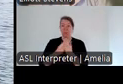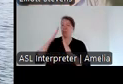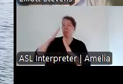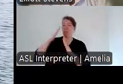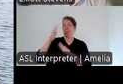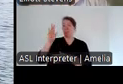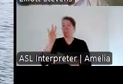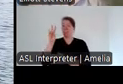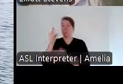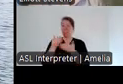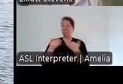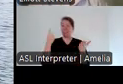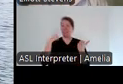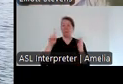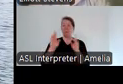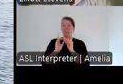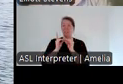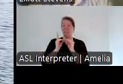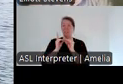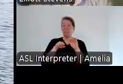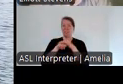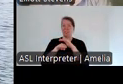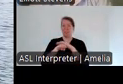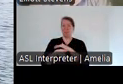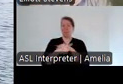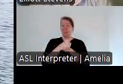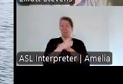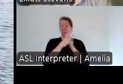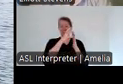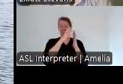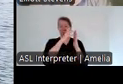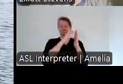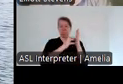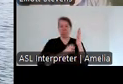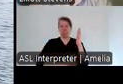So this is a Google Doc, there's a lot of text on this Google Doc, lots of links in this Google Doc.